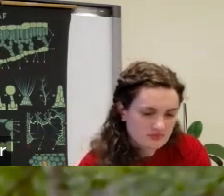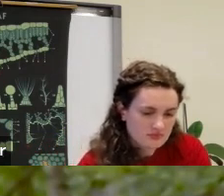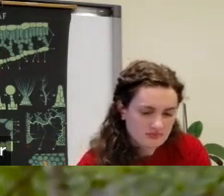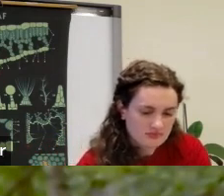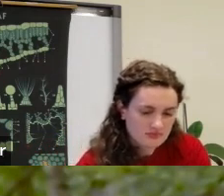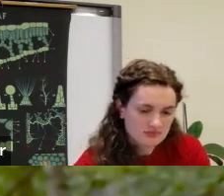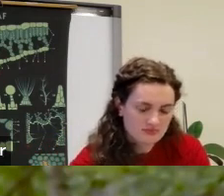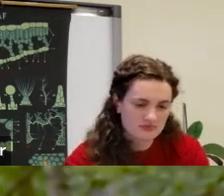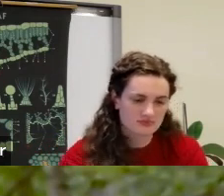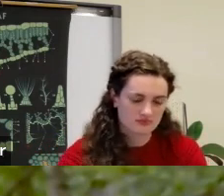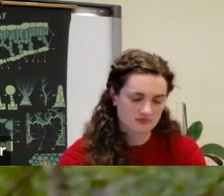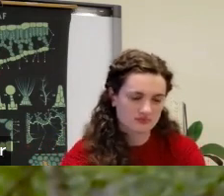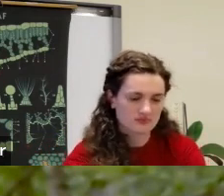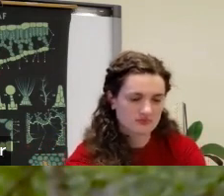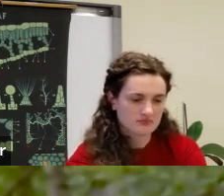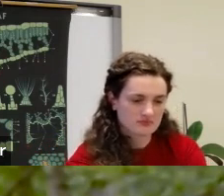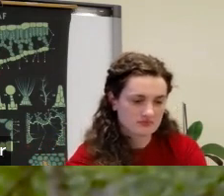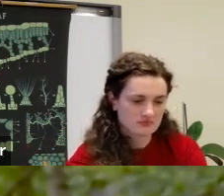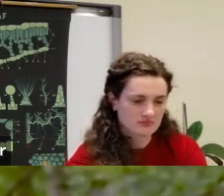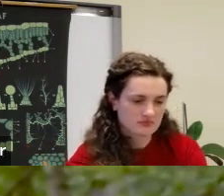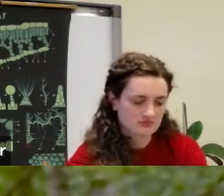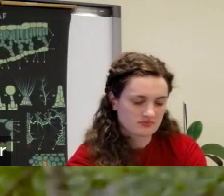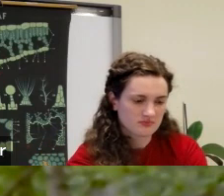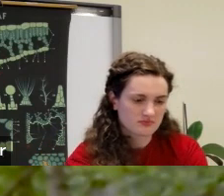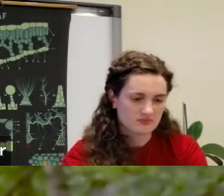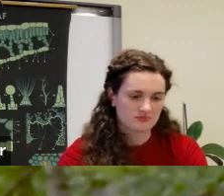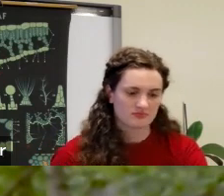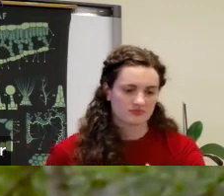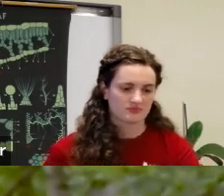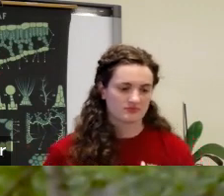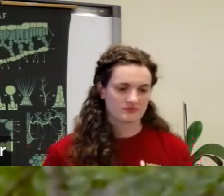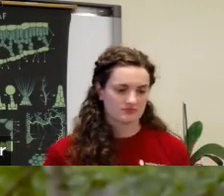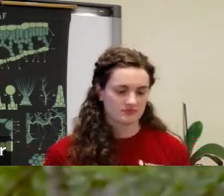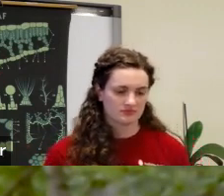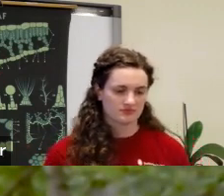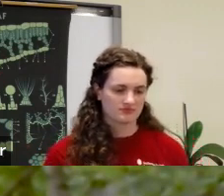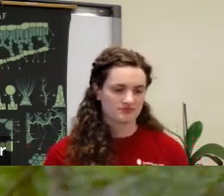And what we as humans can do to try and mitigate or protect our systems from human causes in the future as well.